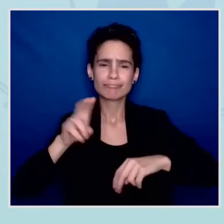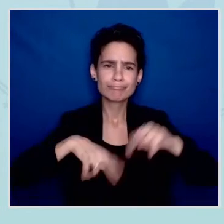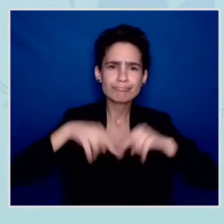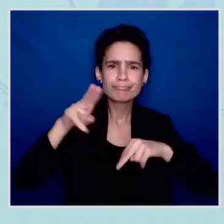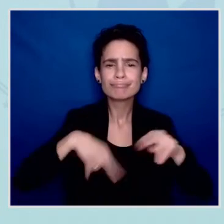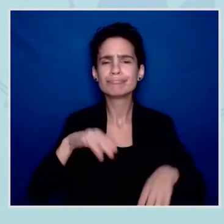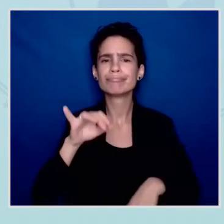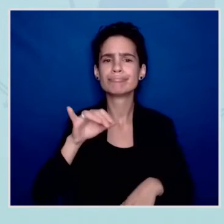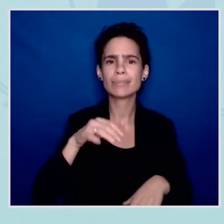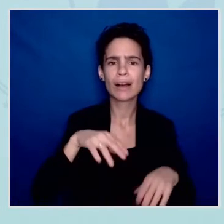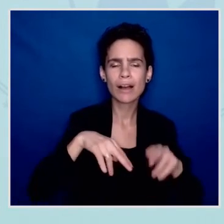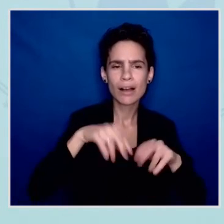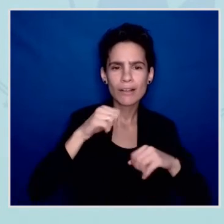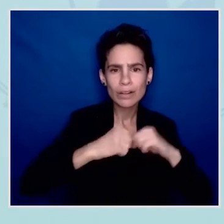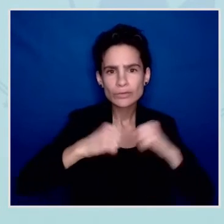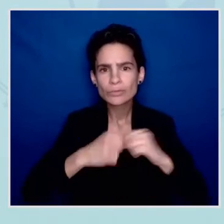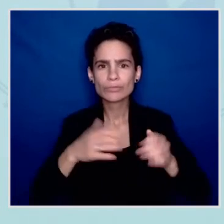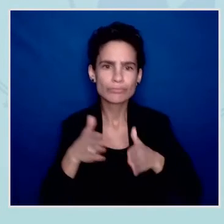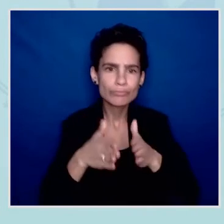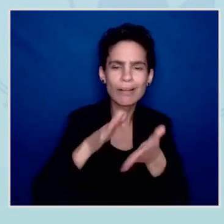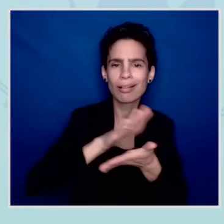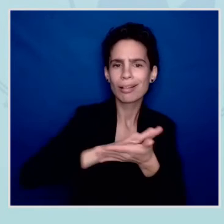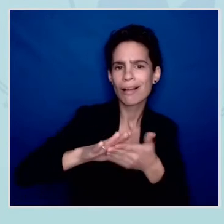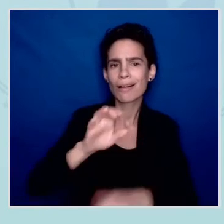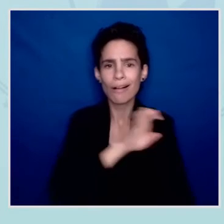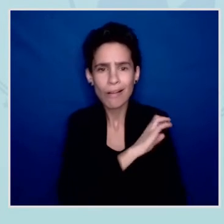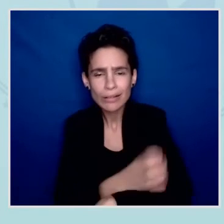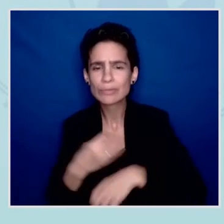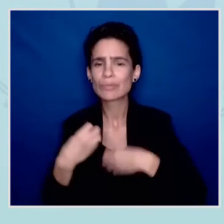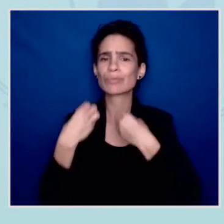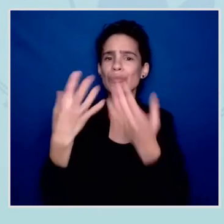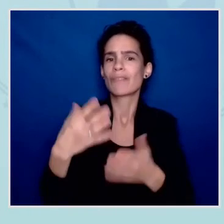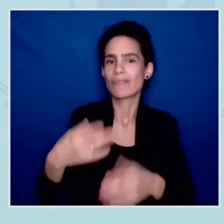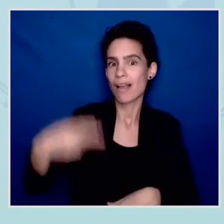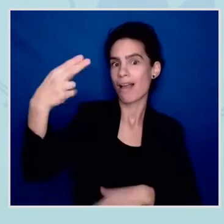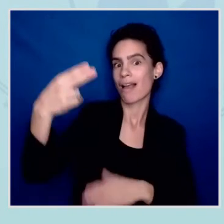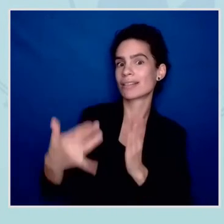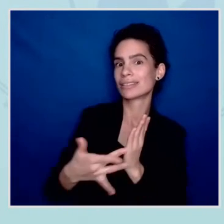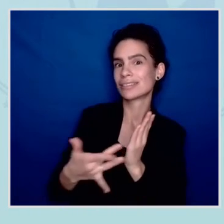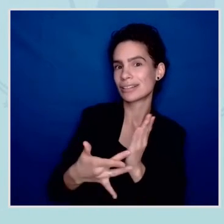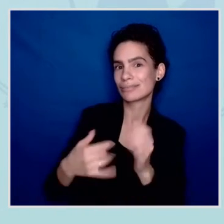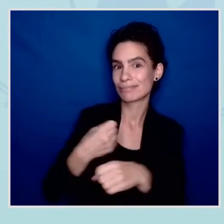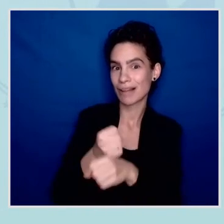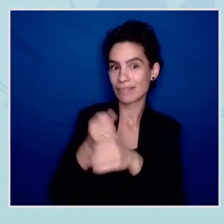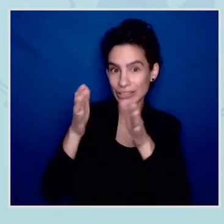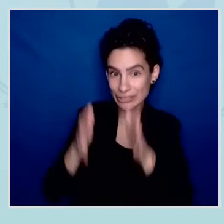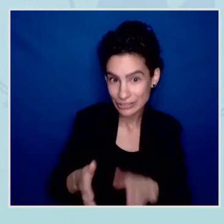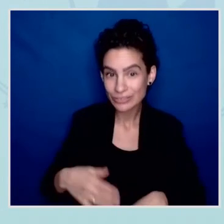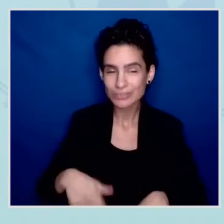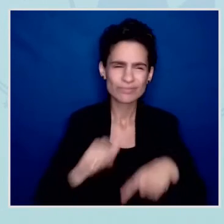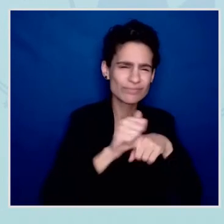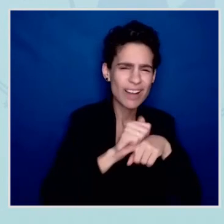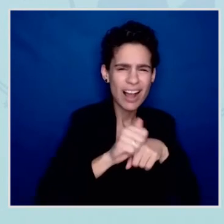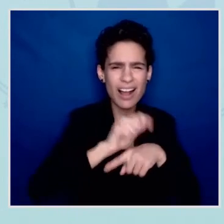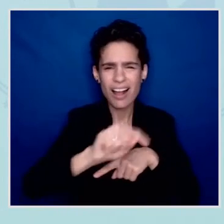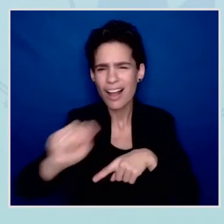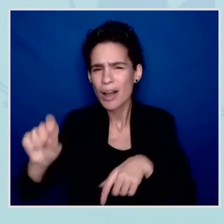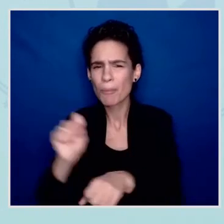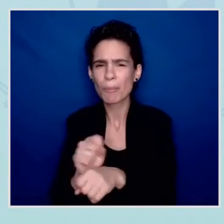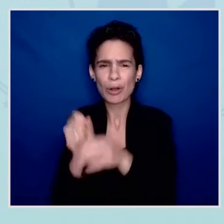BARGAINING, WE CAN GROW UNION MEMBERSHIP. WE CAN CREATE